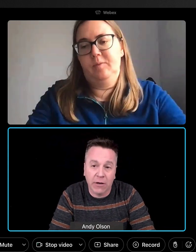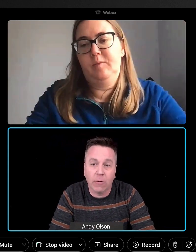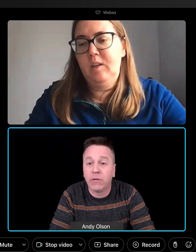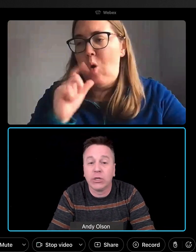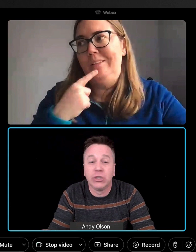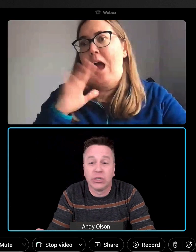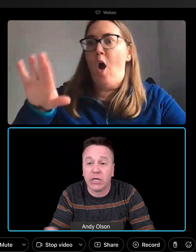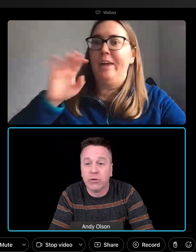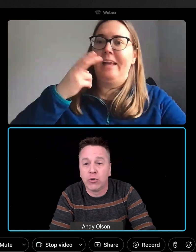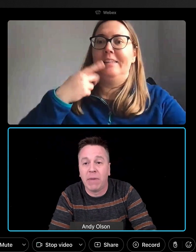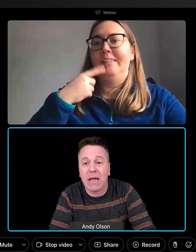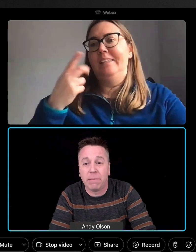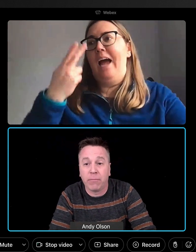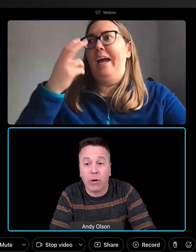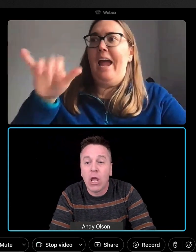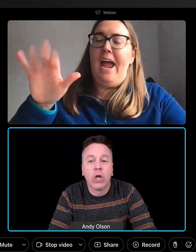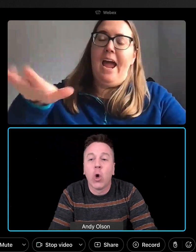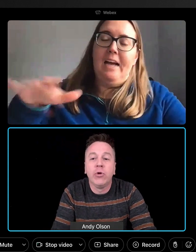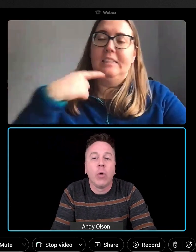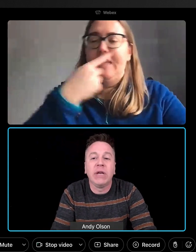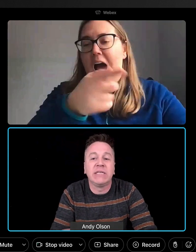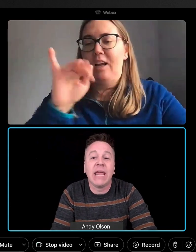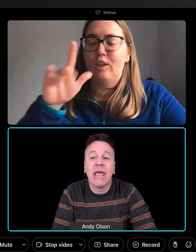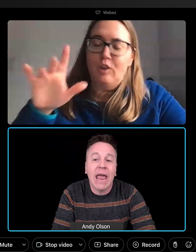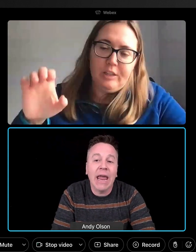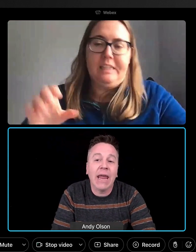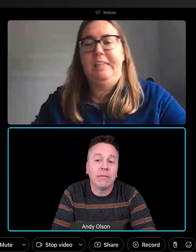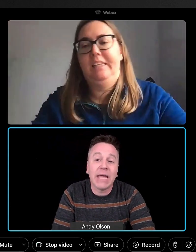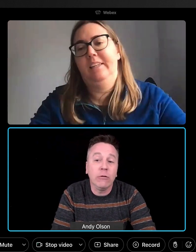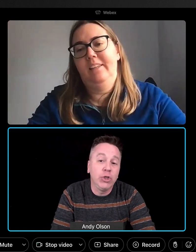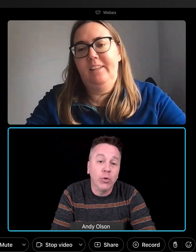Interpreter is not here, they are just neutral in background. No, no need to say, Hey, tell